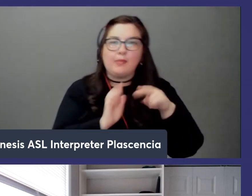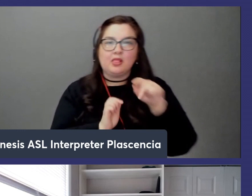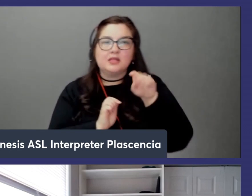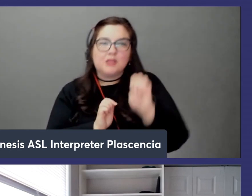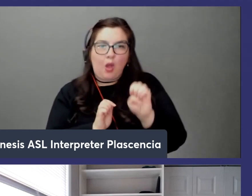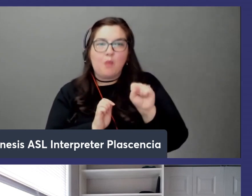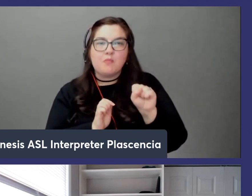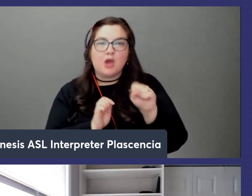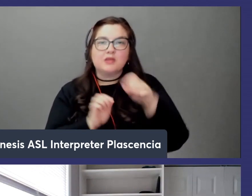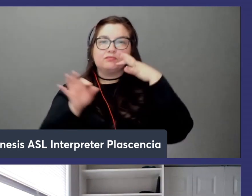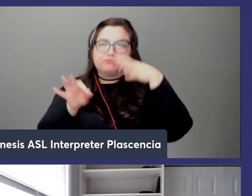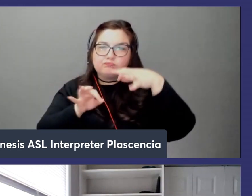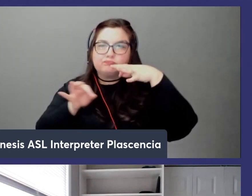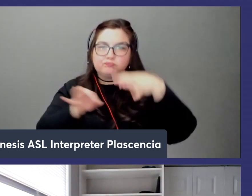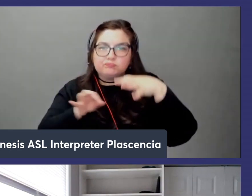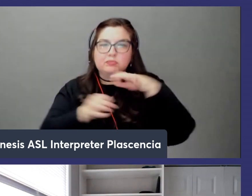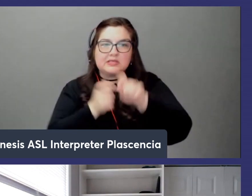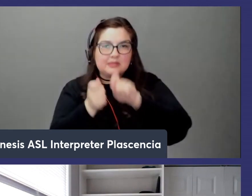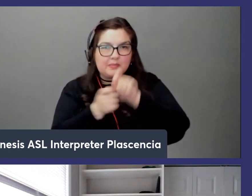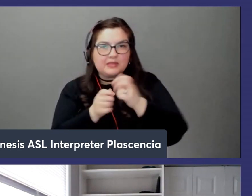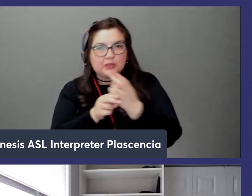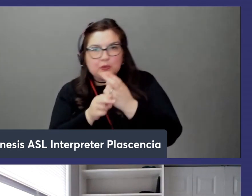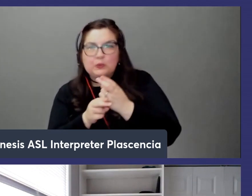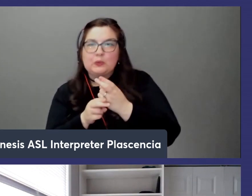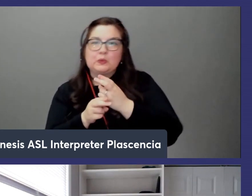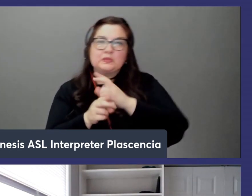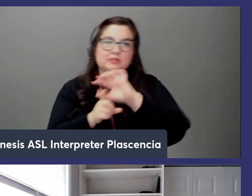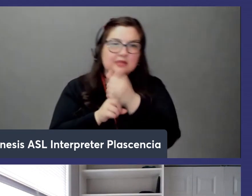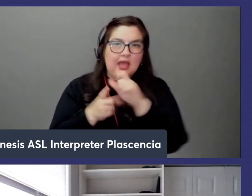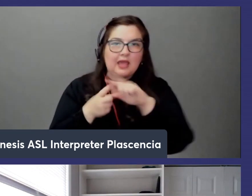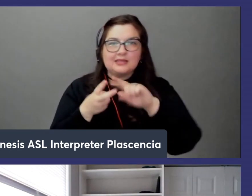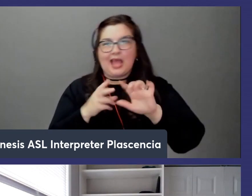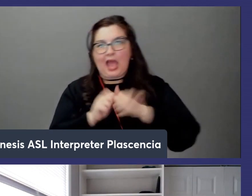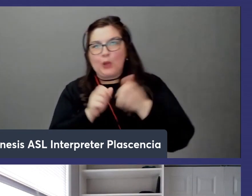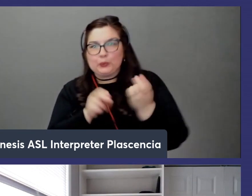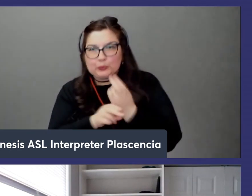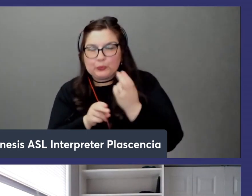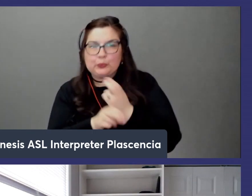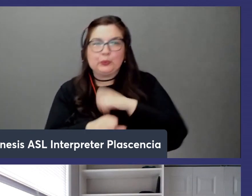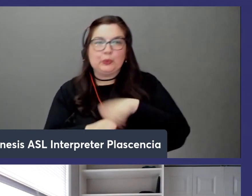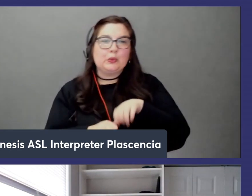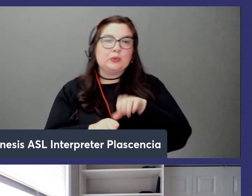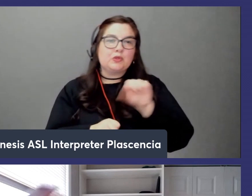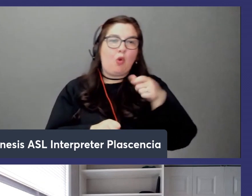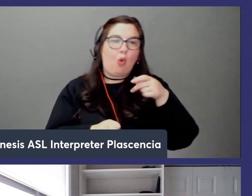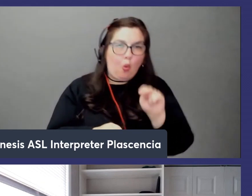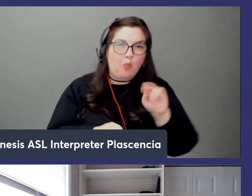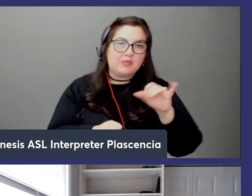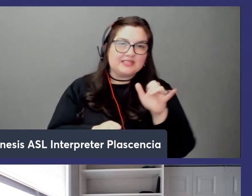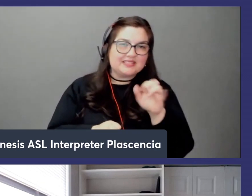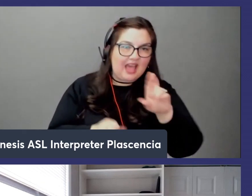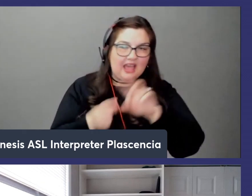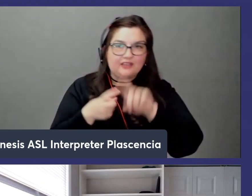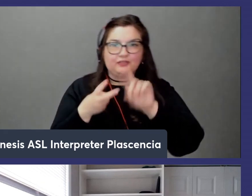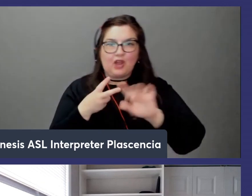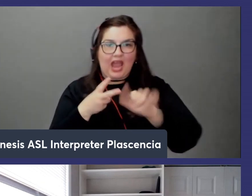Here's how you can use openCypher, here's how you use Gremlin, here's how you Sparkle, as well as here's how you would build a fraud graph